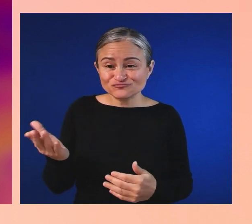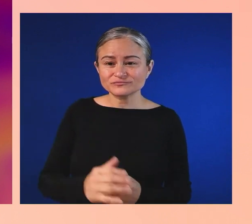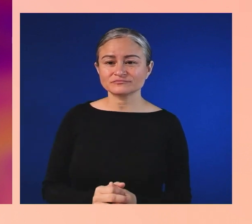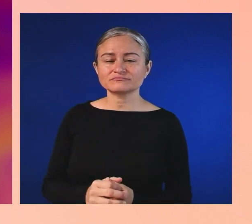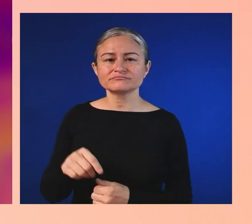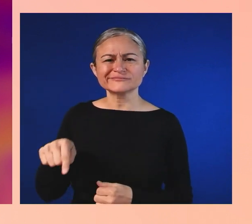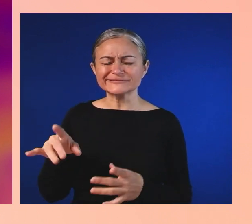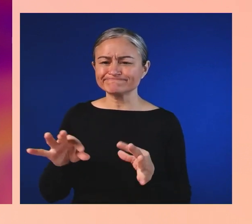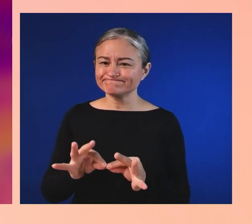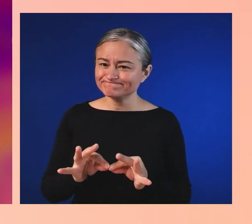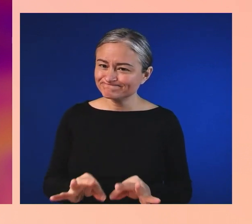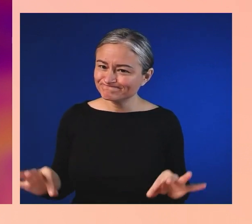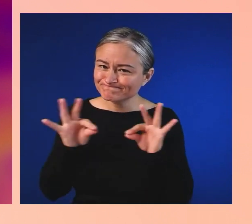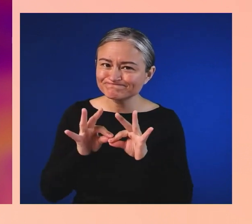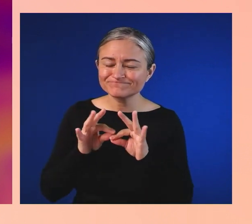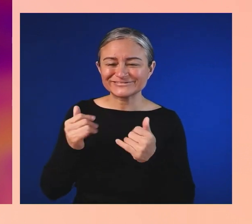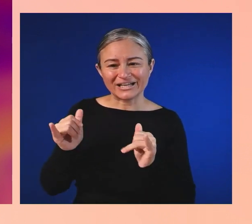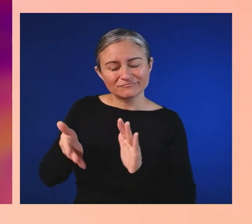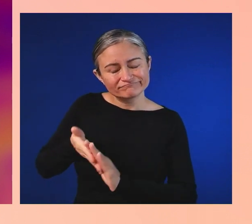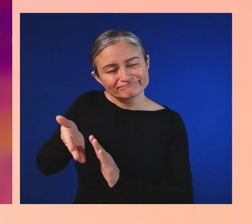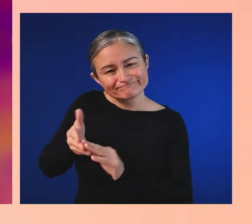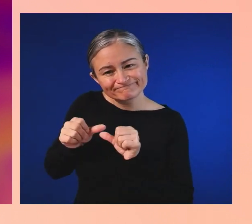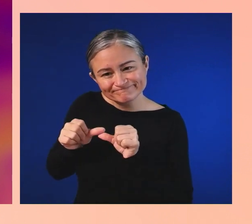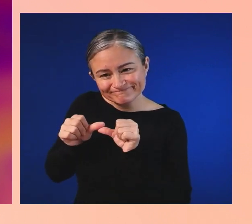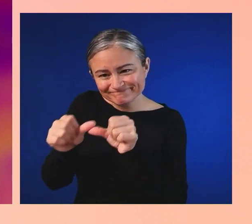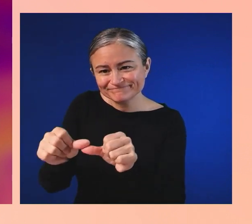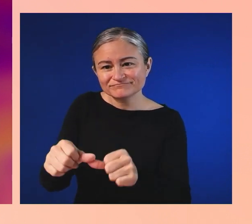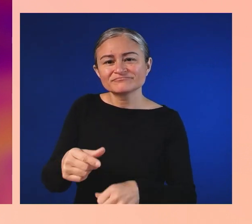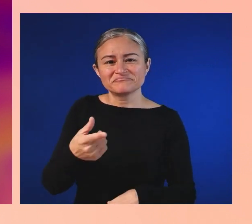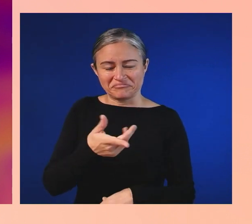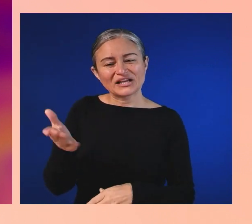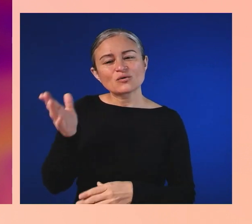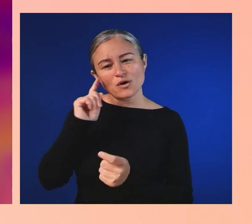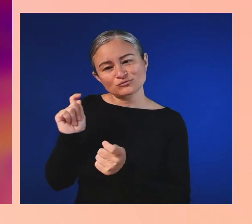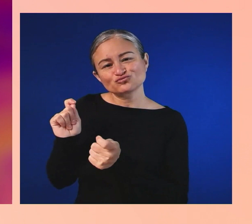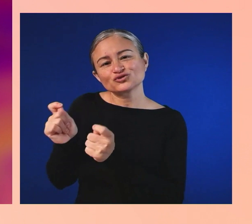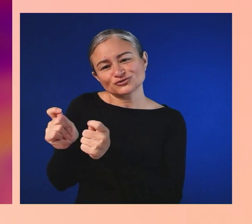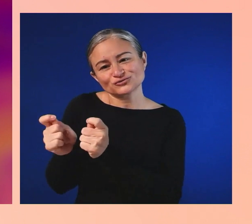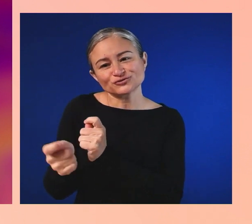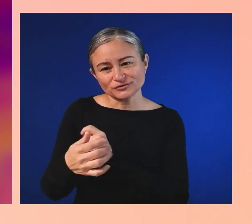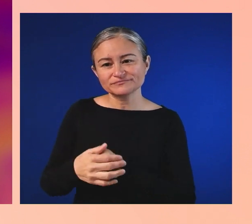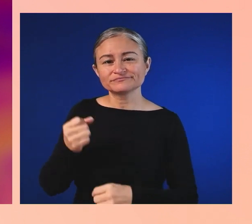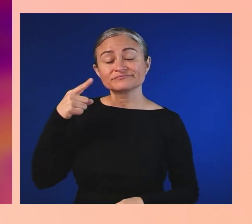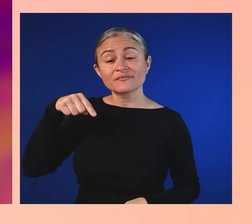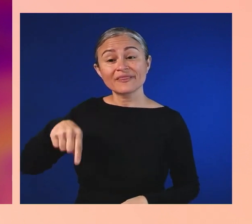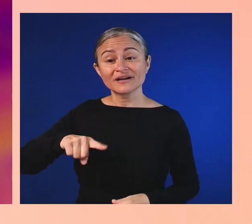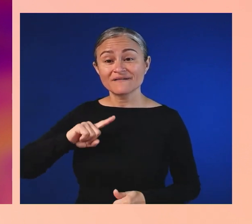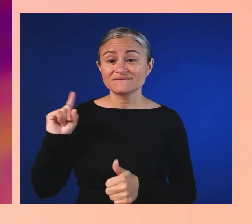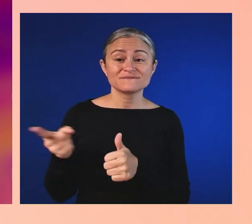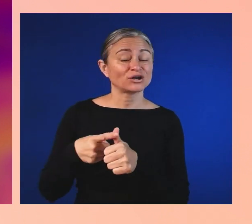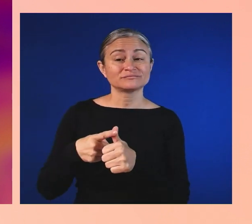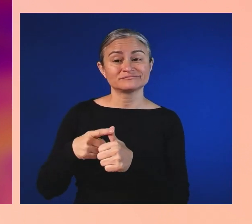and that's why we look at this. This is just the first iteration, we will build on more talk about intersectionality more.